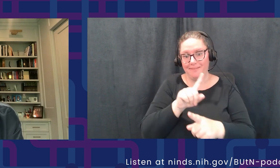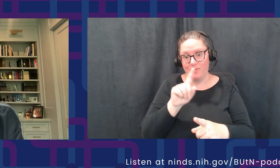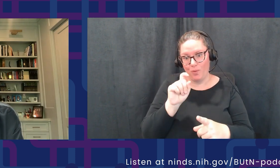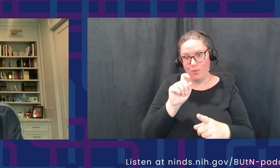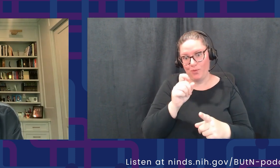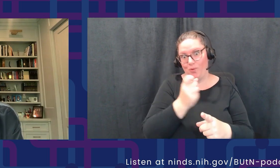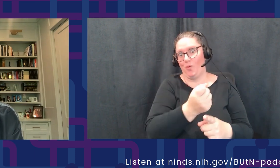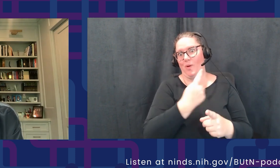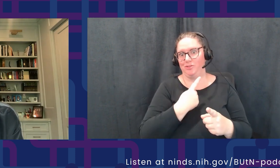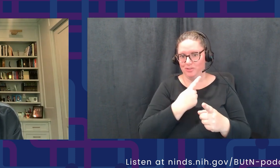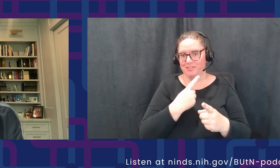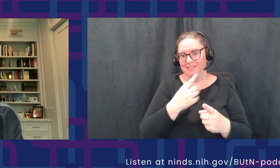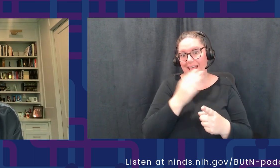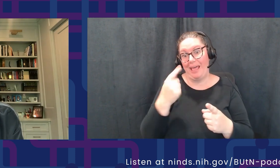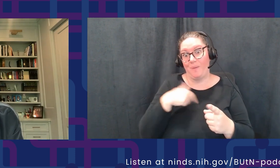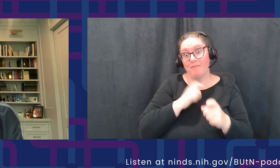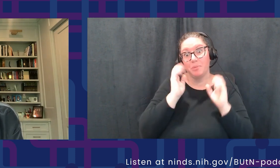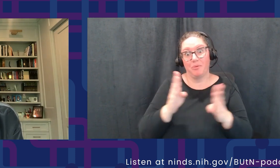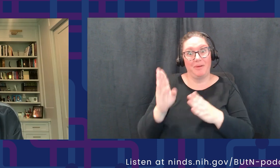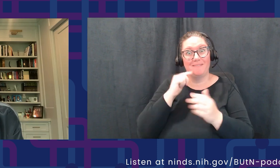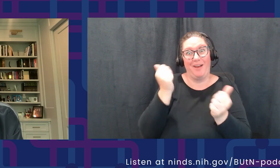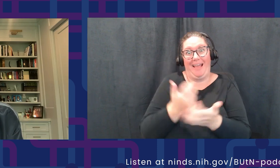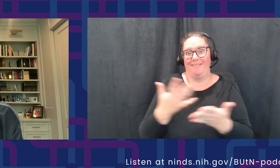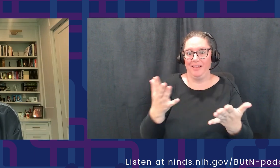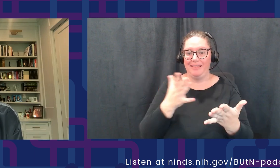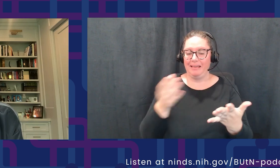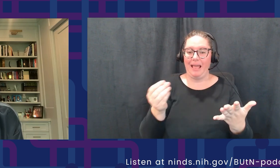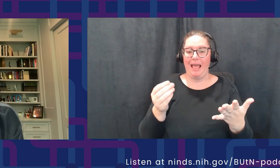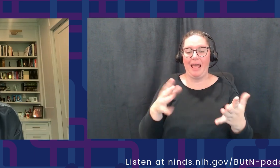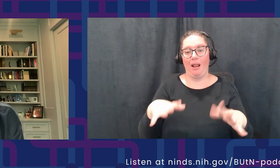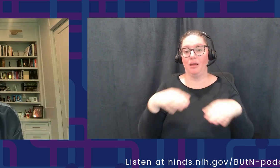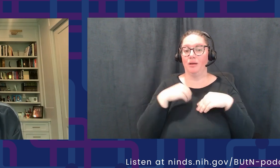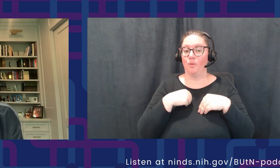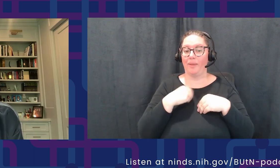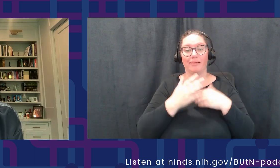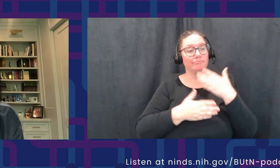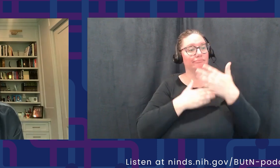be prepared for all of them, and take it with stride and not be frazzled.